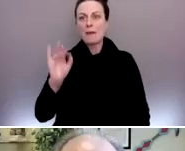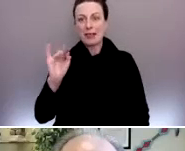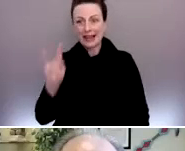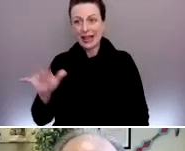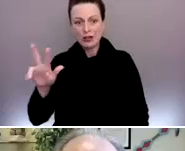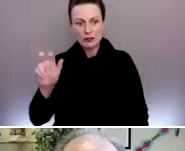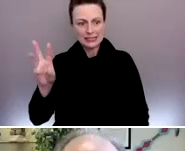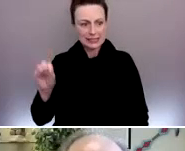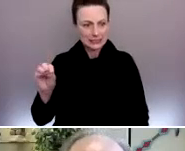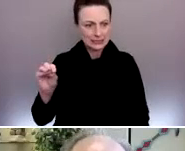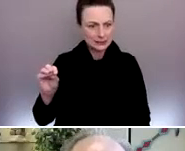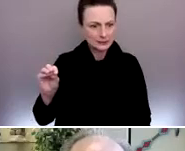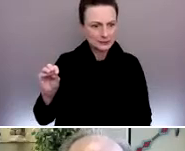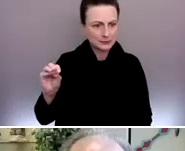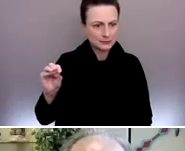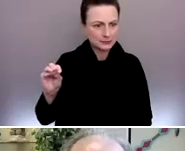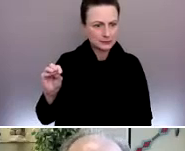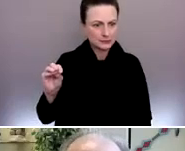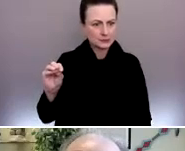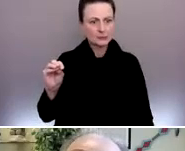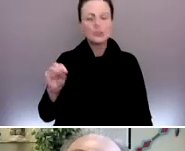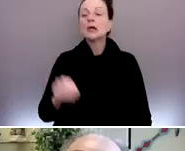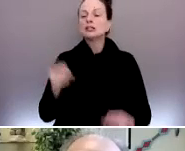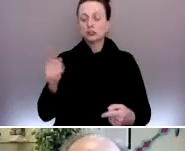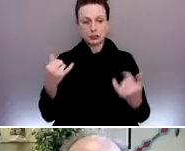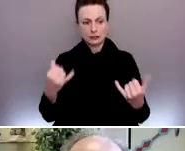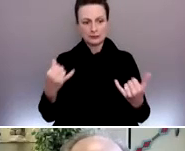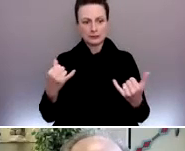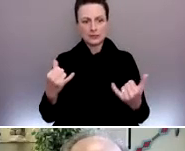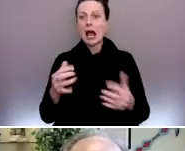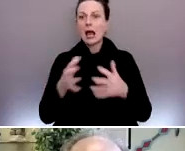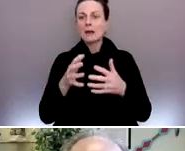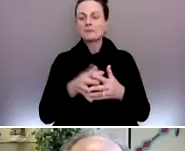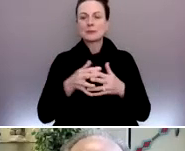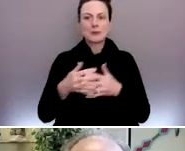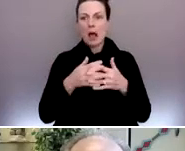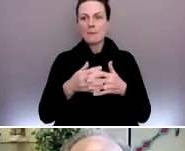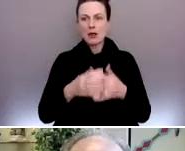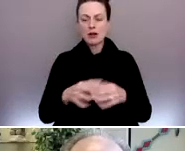Services. Rosalie presently serves on the American Indian Disability Summit planning committee,